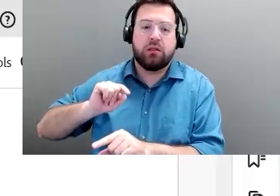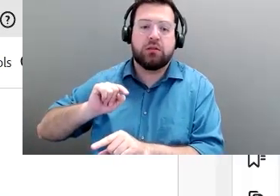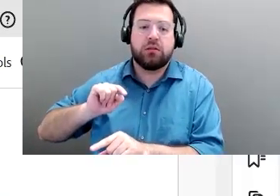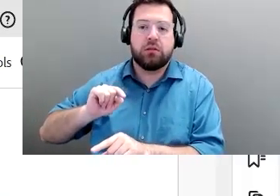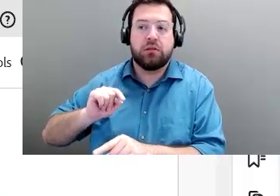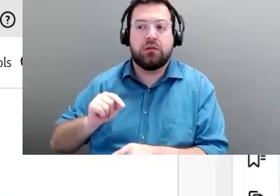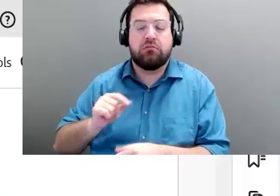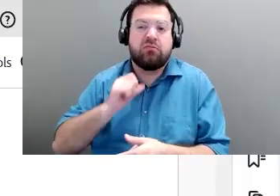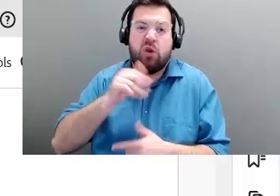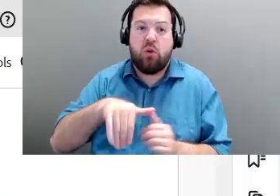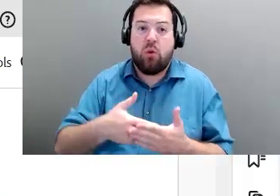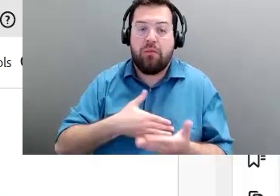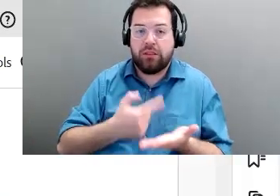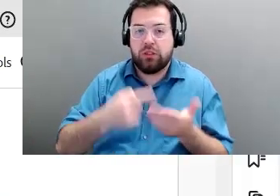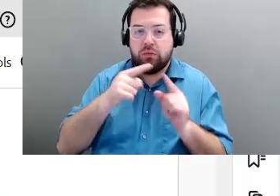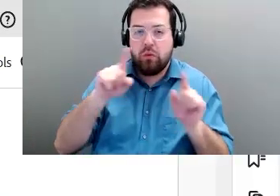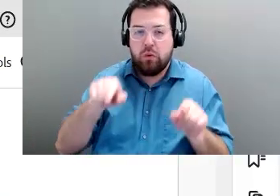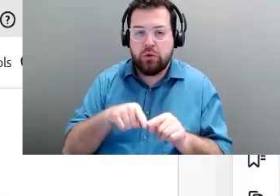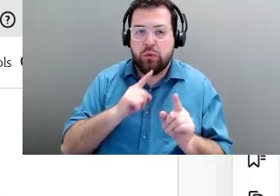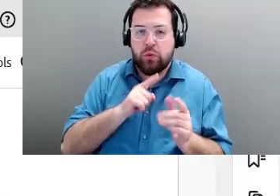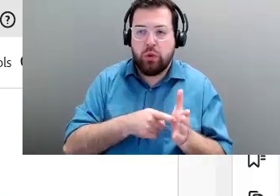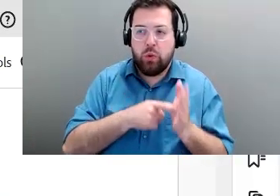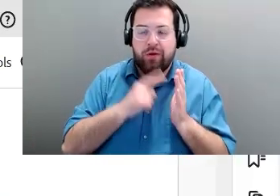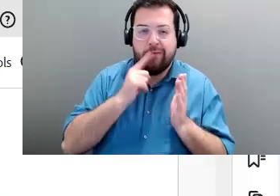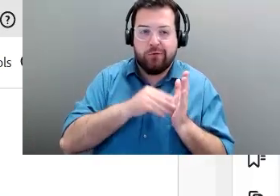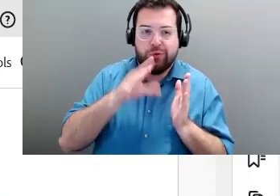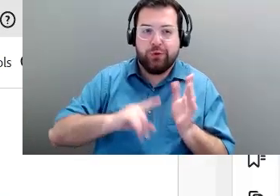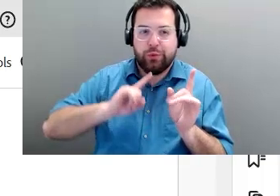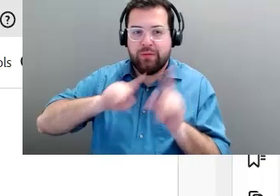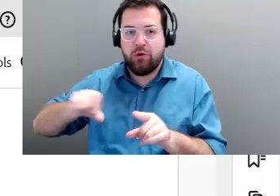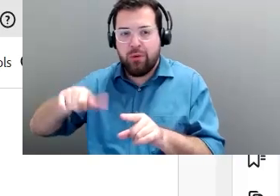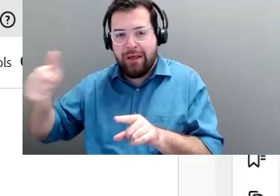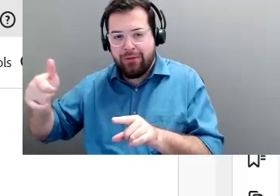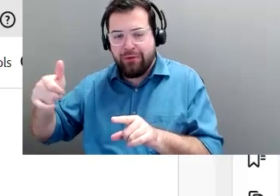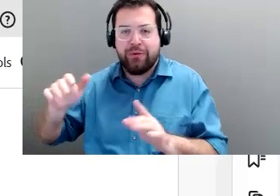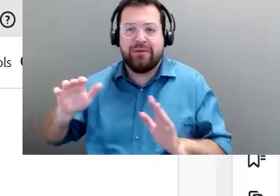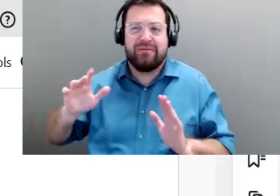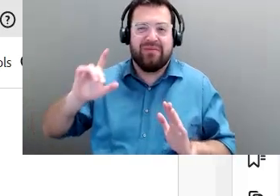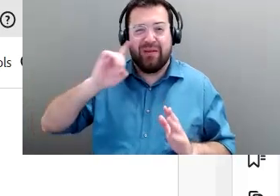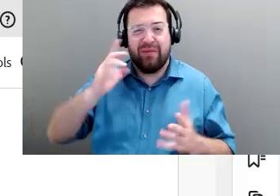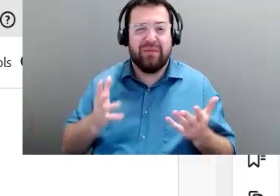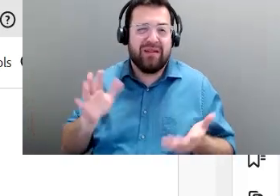It's, probably a little more, maybe like 60%, require